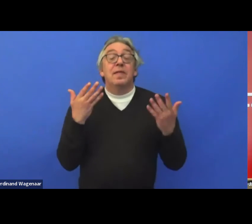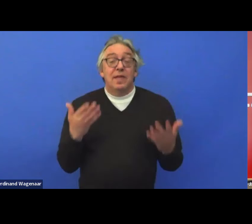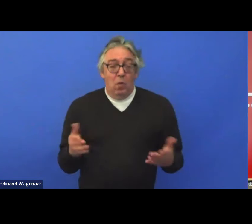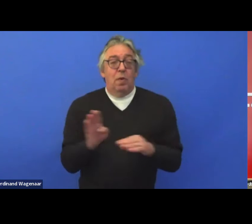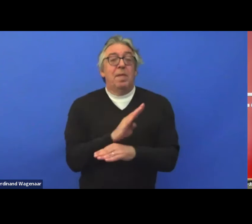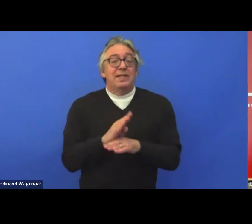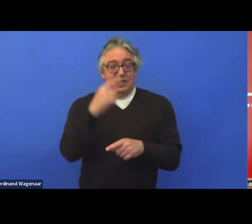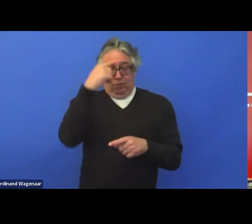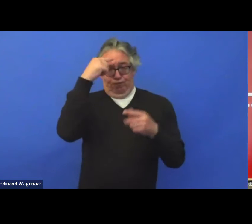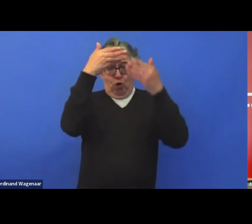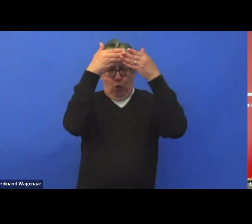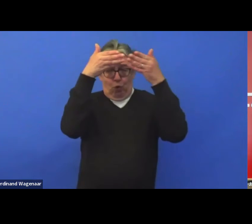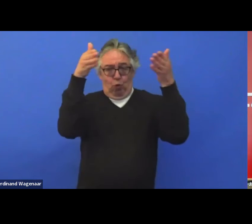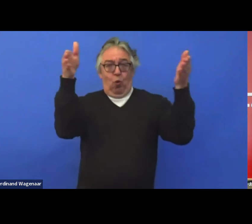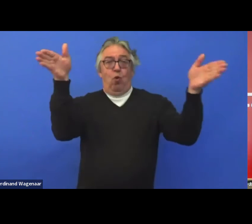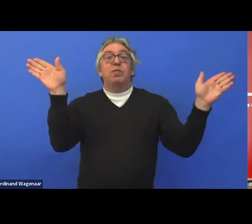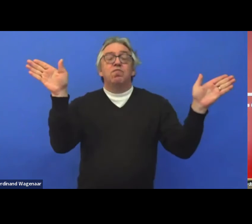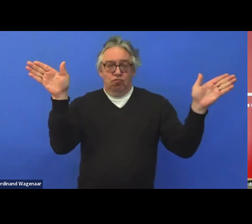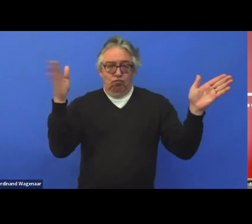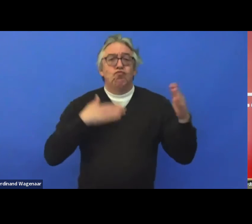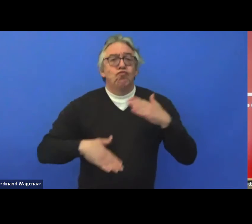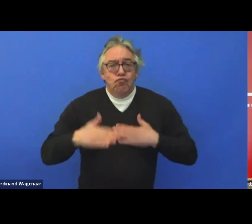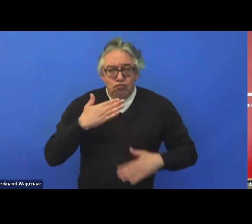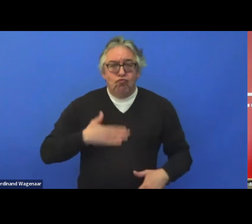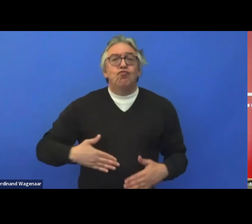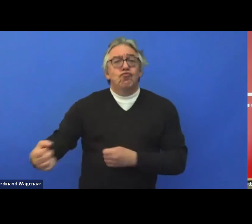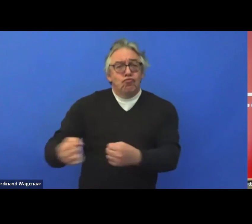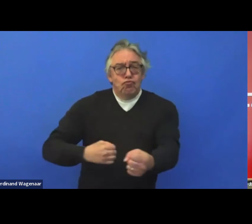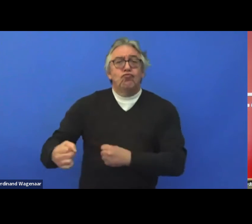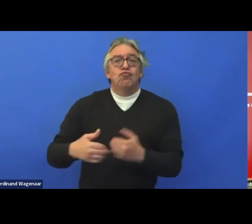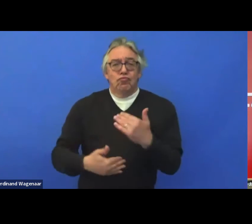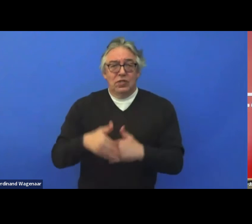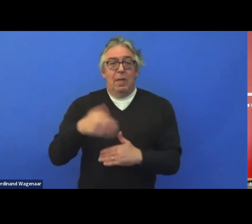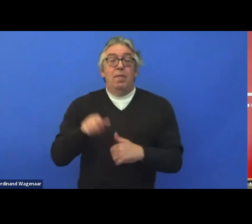It has also given us an opportunity to show leadership in this area.